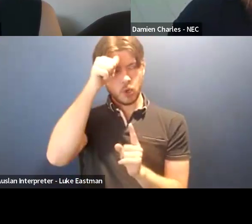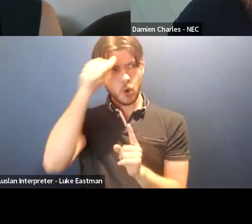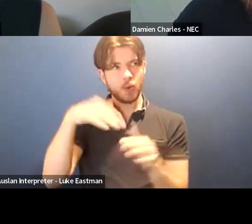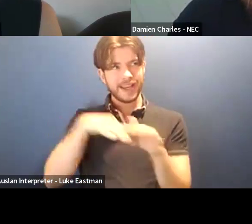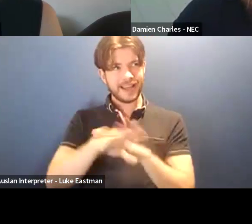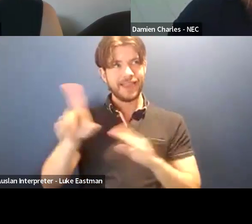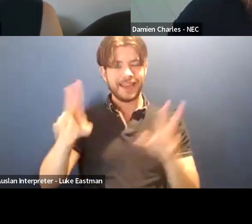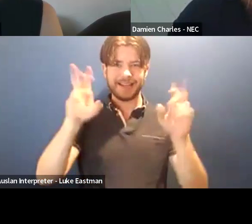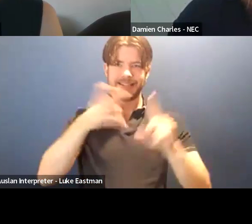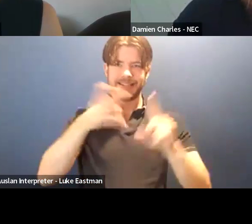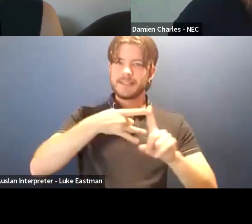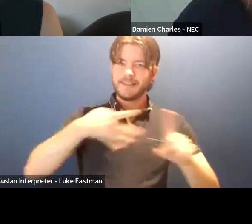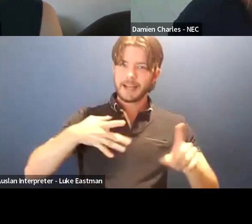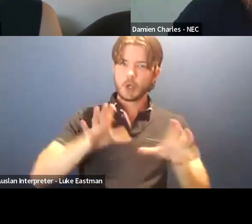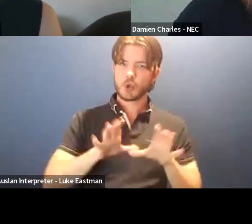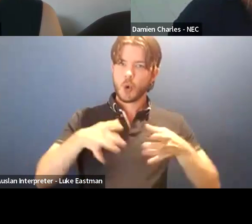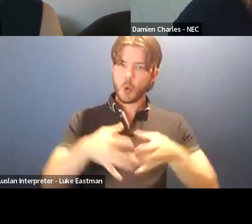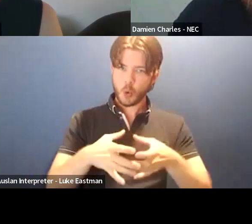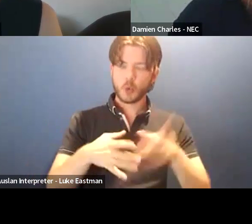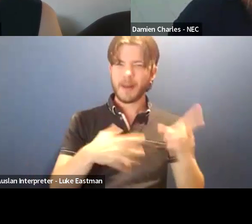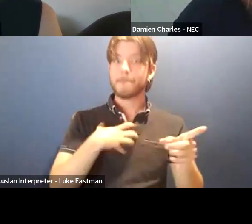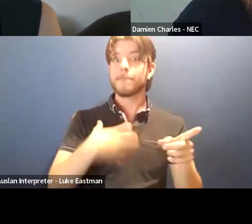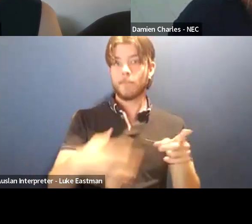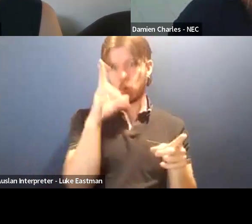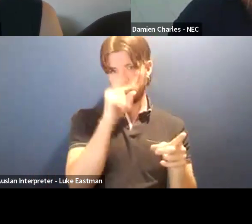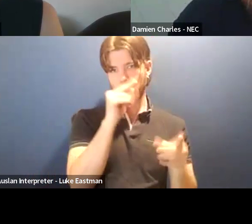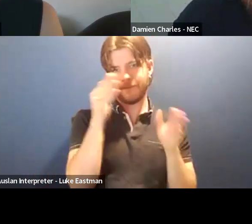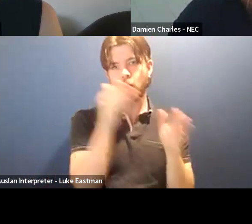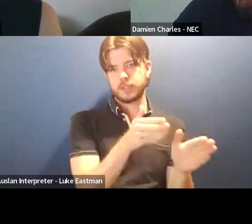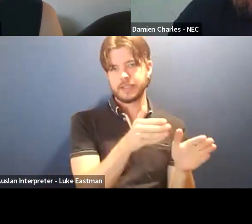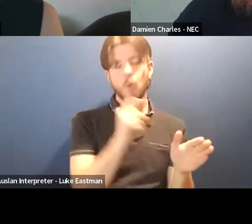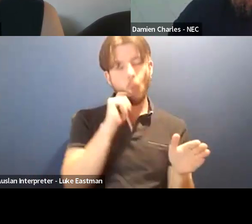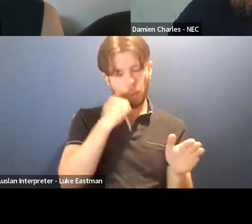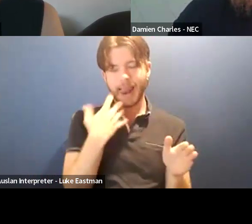cohorts, so we're going to see some more